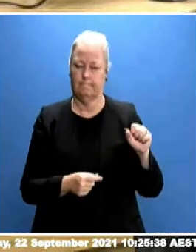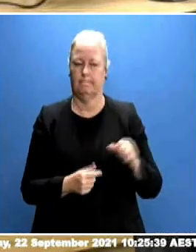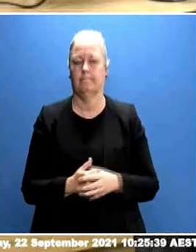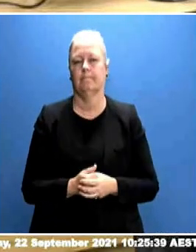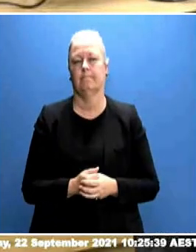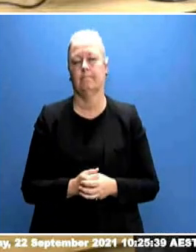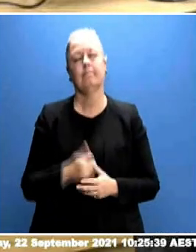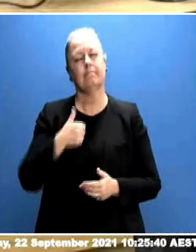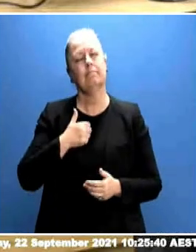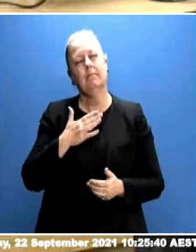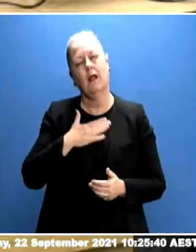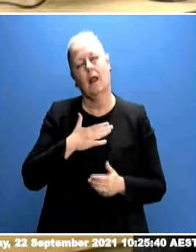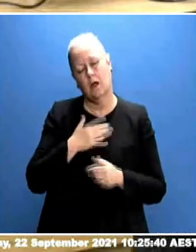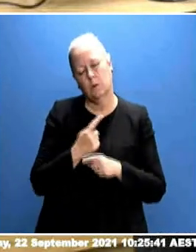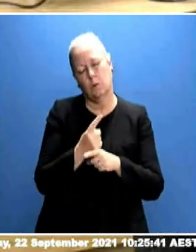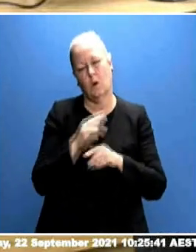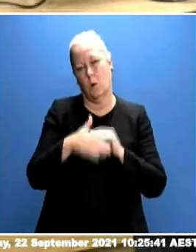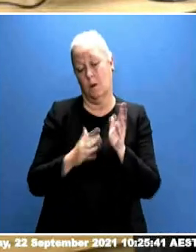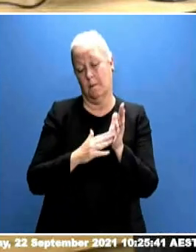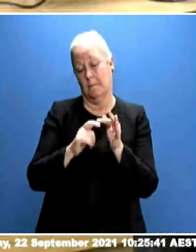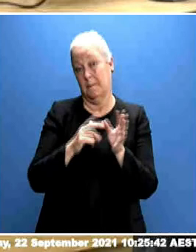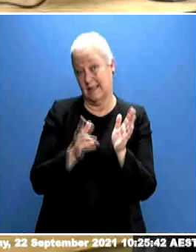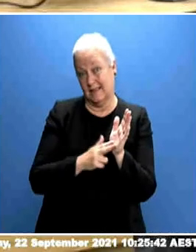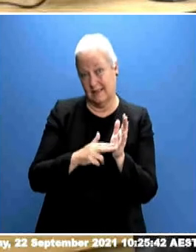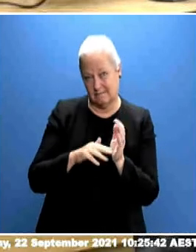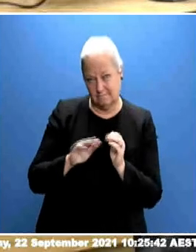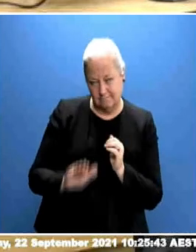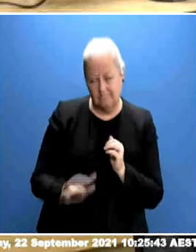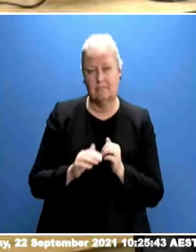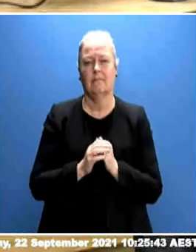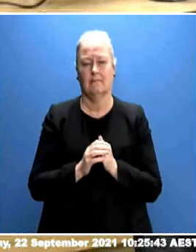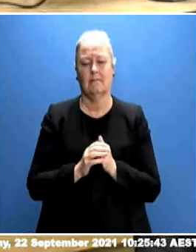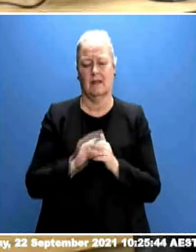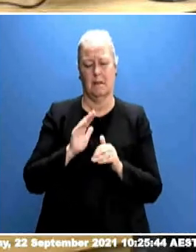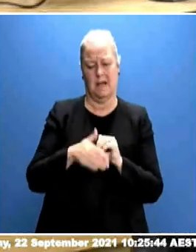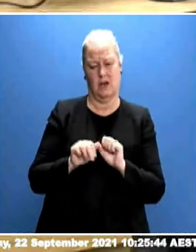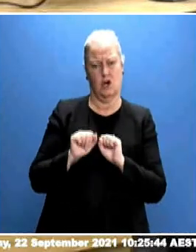Now, I'd like to talk about Megan and her diagnosis of her disability.